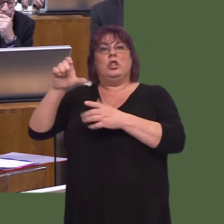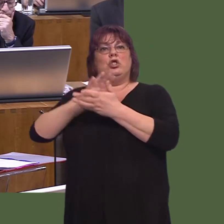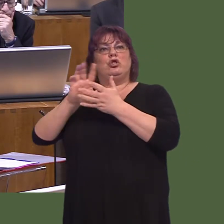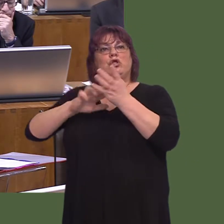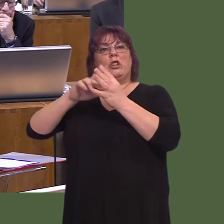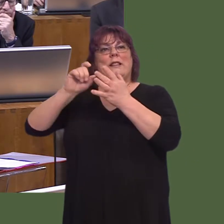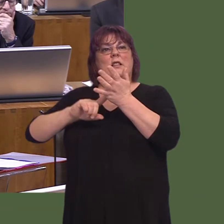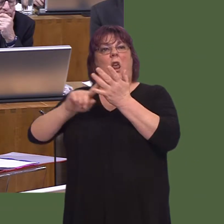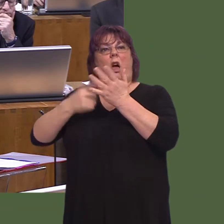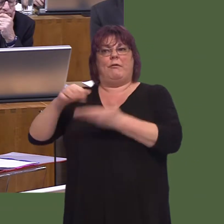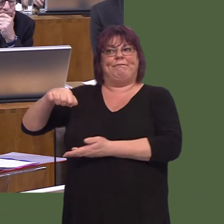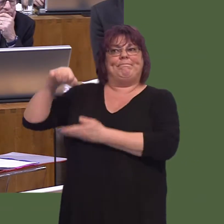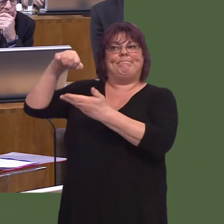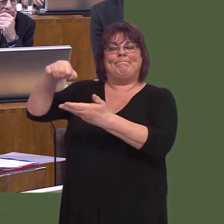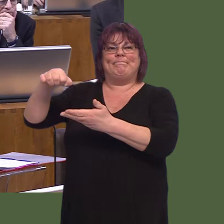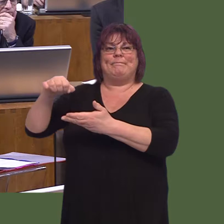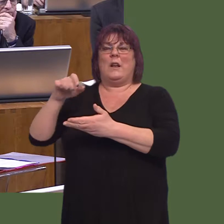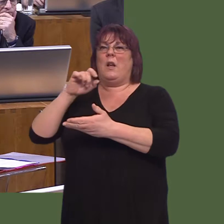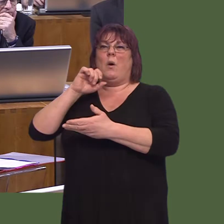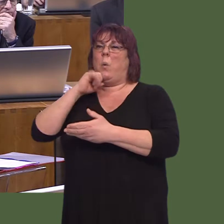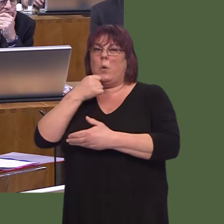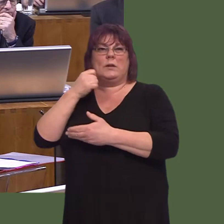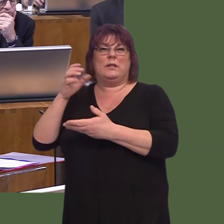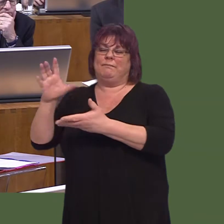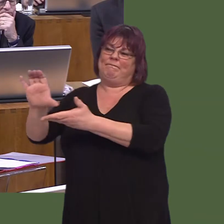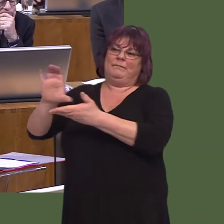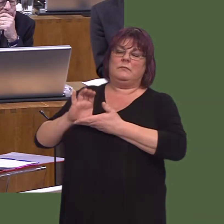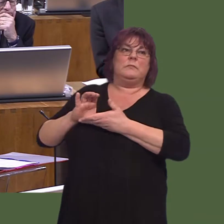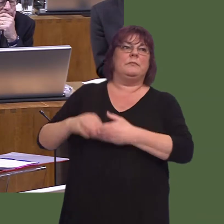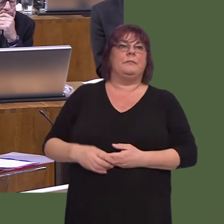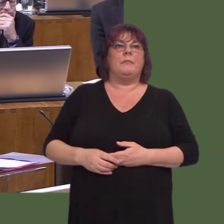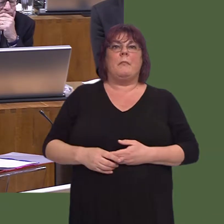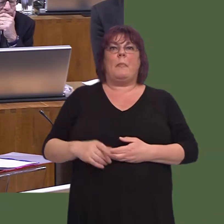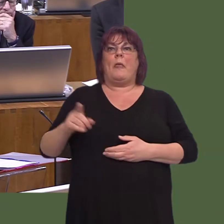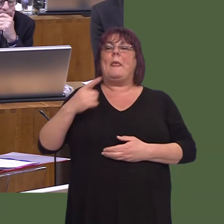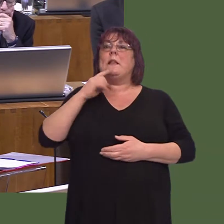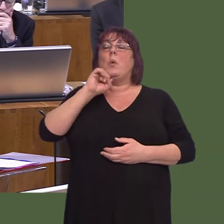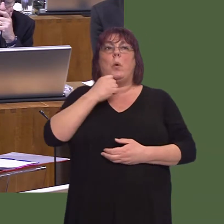The Cabinet Secretary for Finance only last week outlined that we could be up to £4 billion